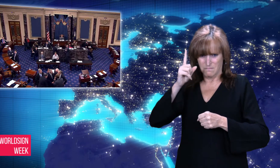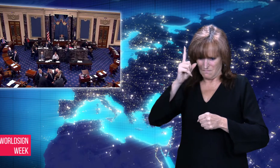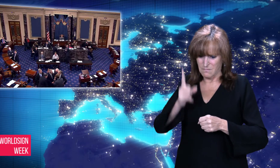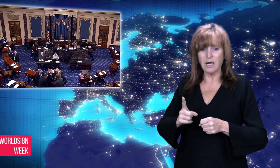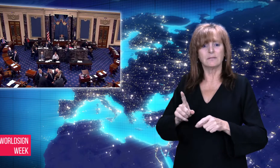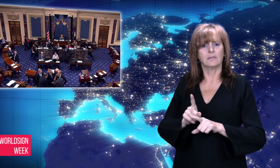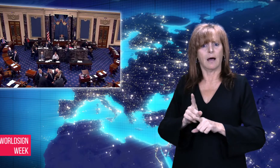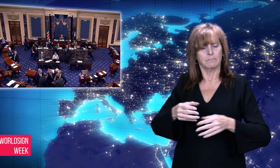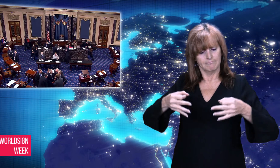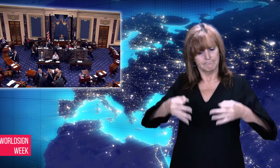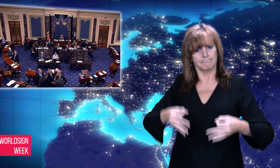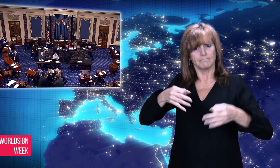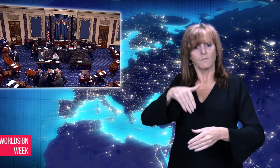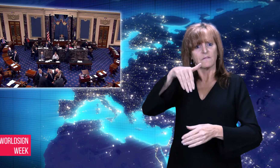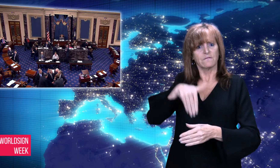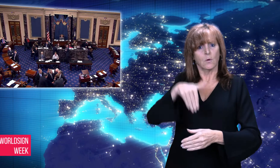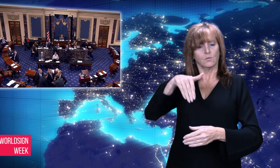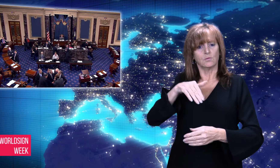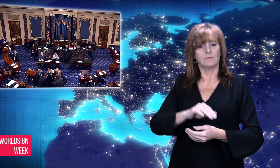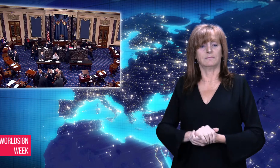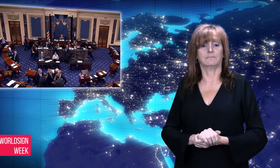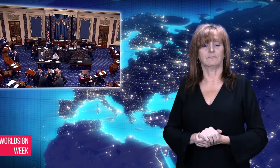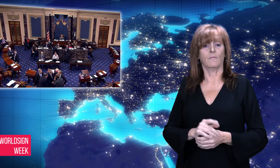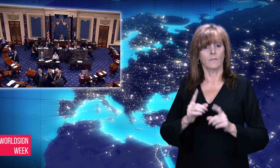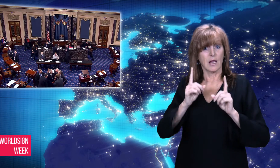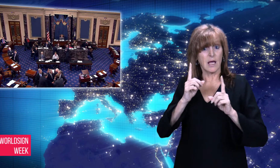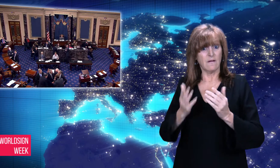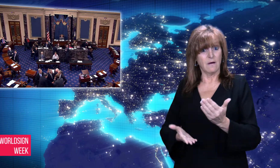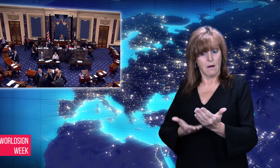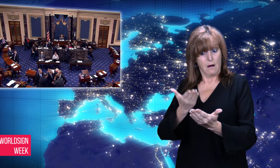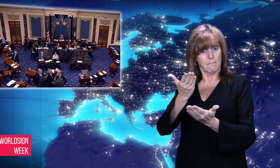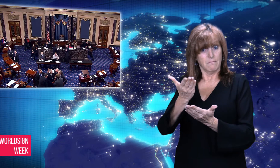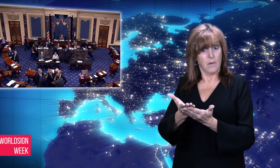vote. If the motion to impeach passes, the